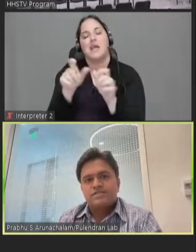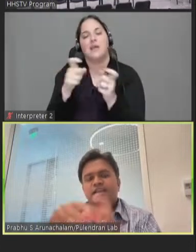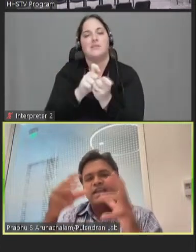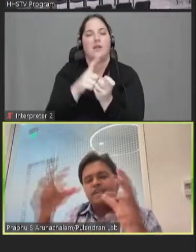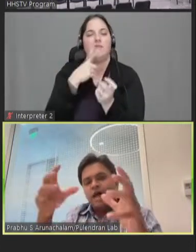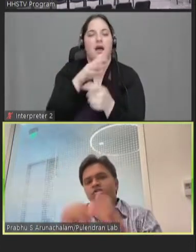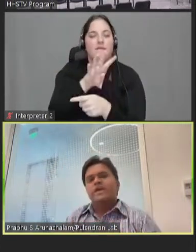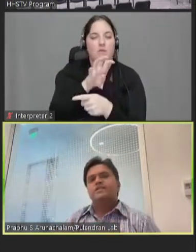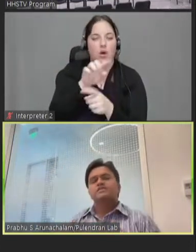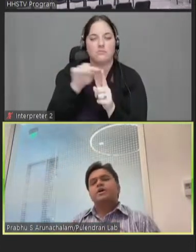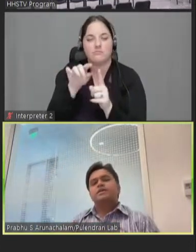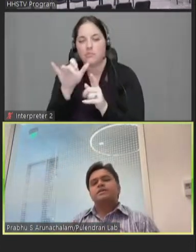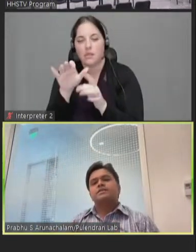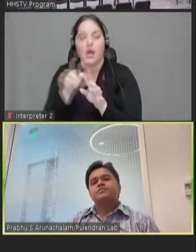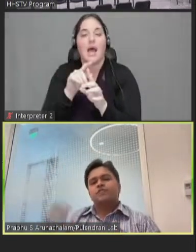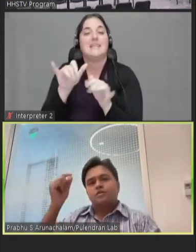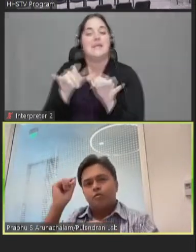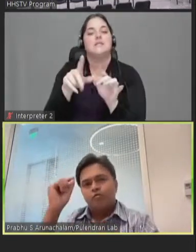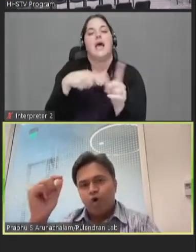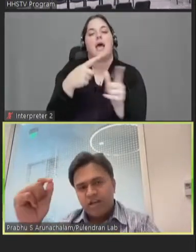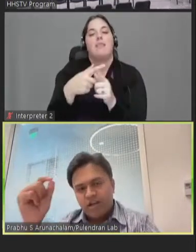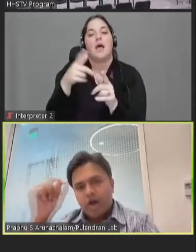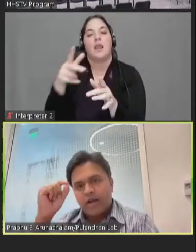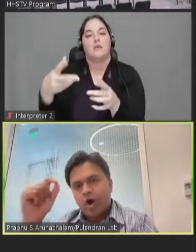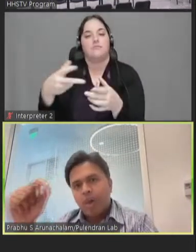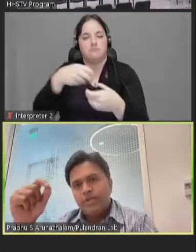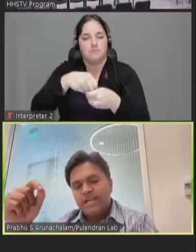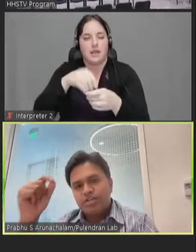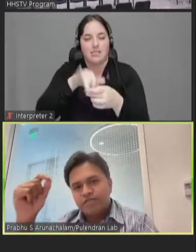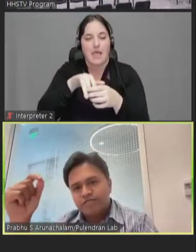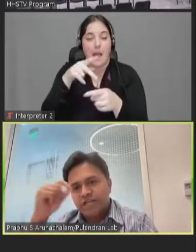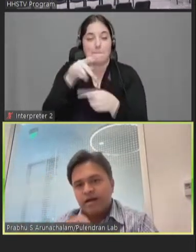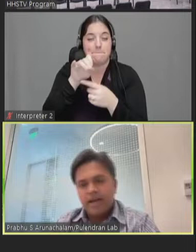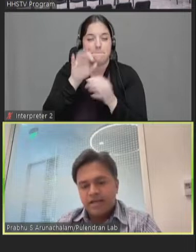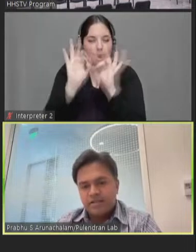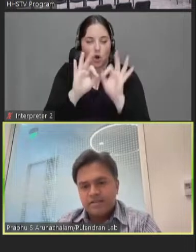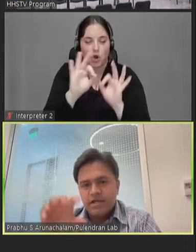and encapsulate these particles with one or a combination of TLR ligands."